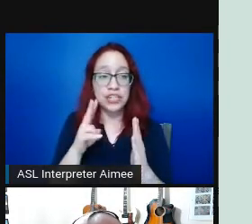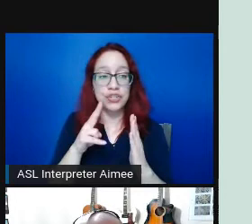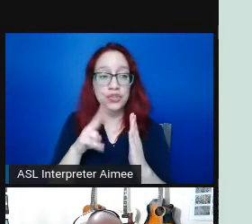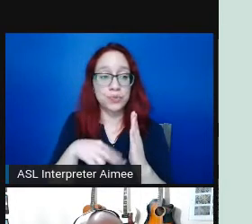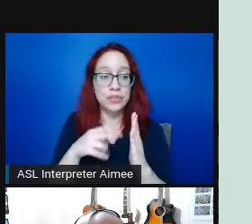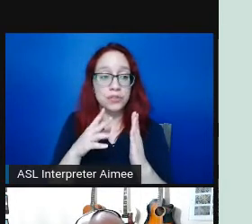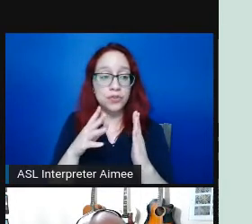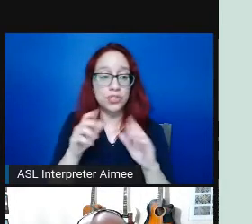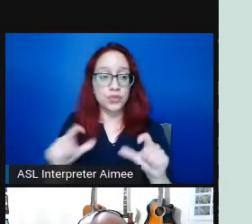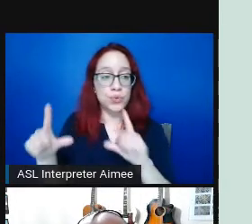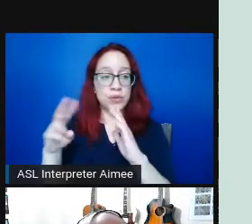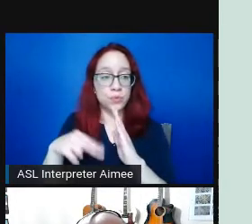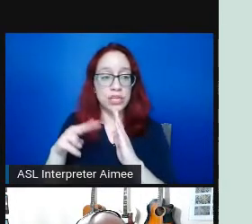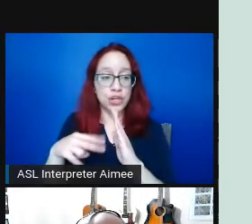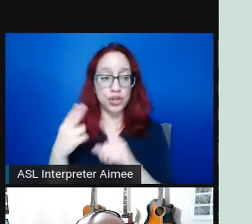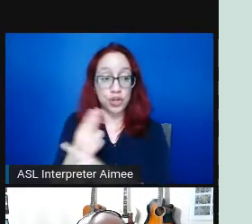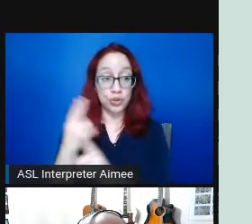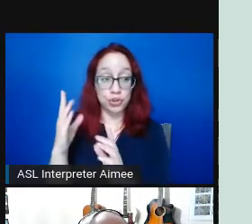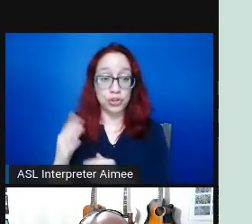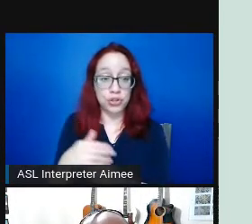The next one I tried was the cover image.